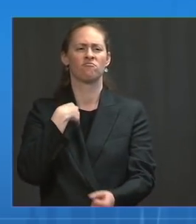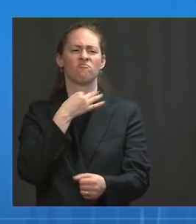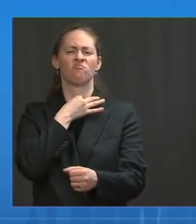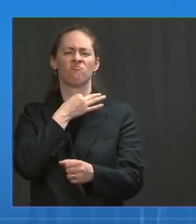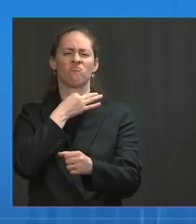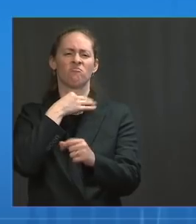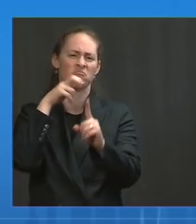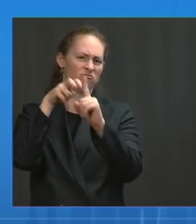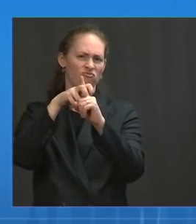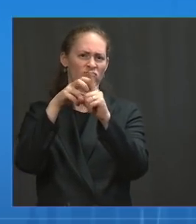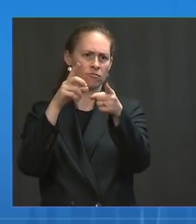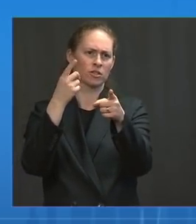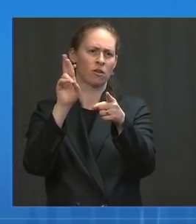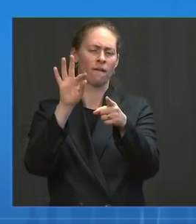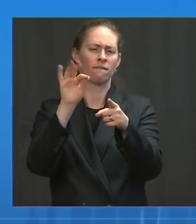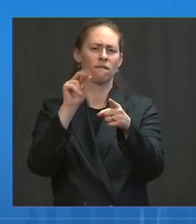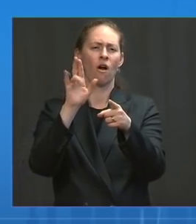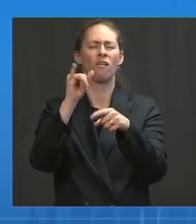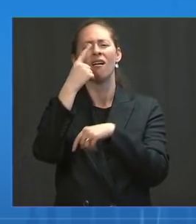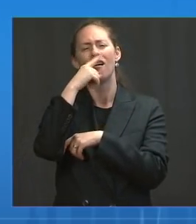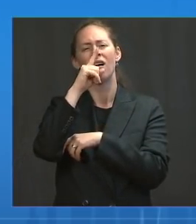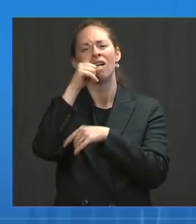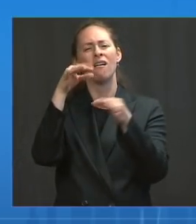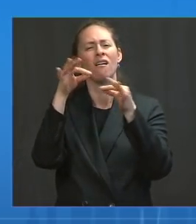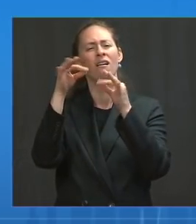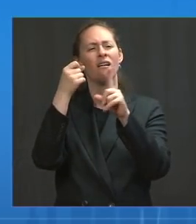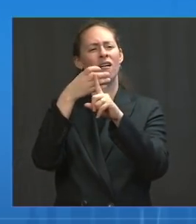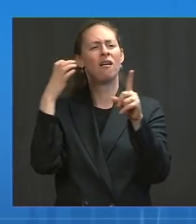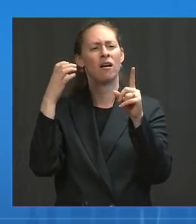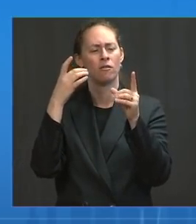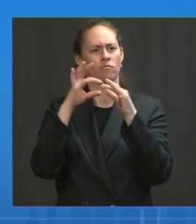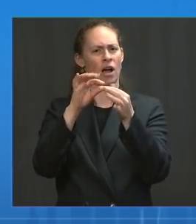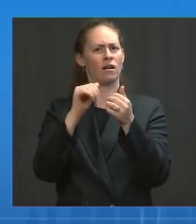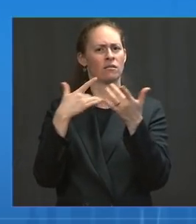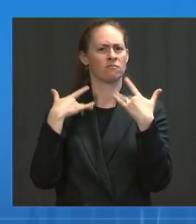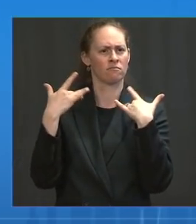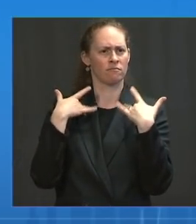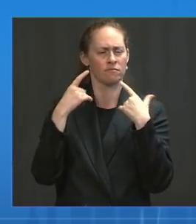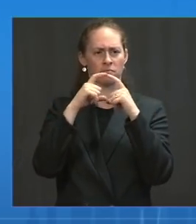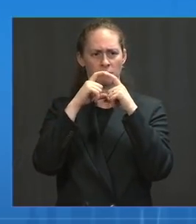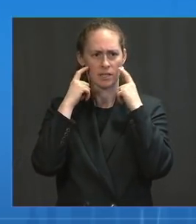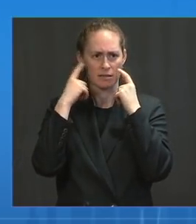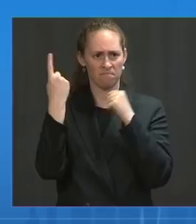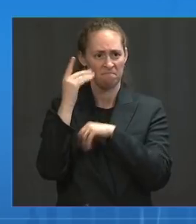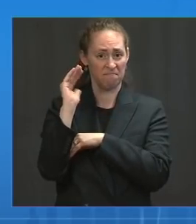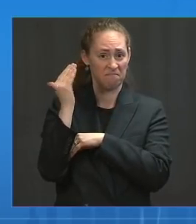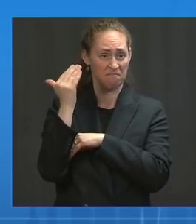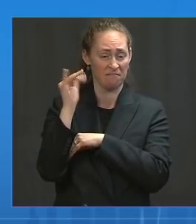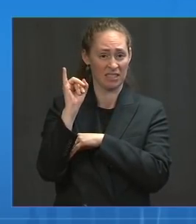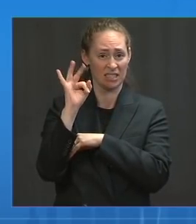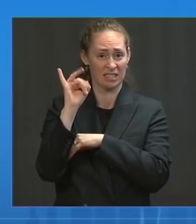a little bit more about mask wearing. You said that you would possibly wear a mask if you were in a community with low vaccination rates.